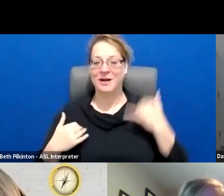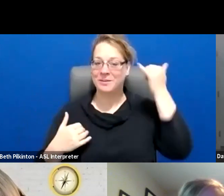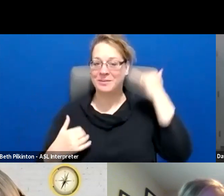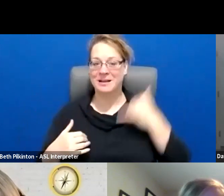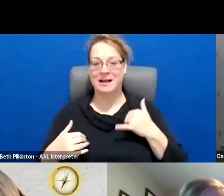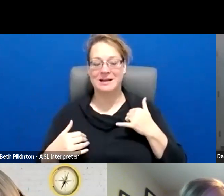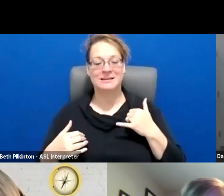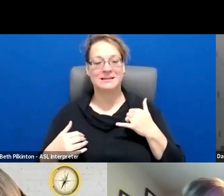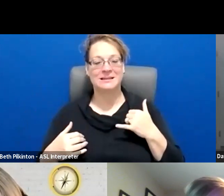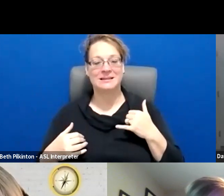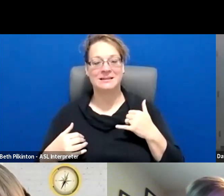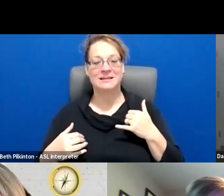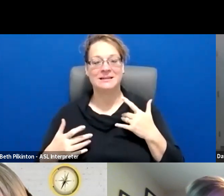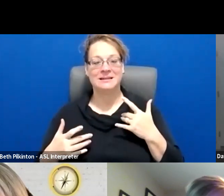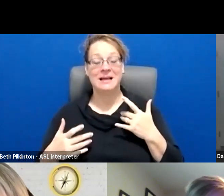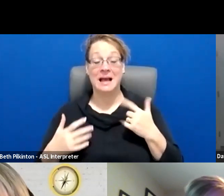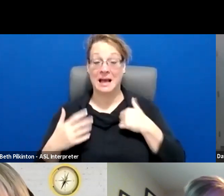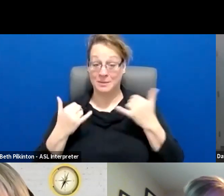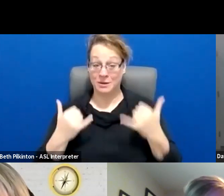I am wearing a tan top today with a big sweater neck playing around it.